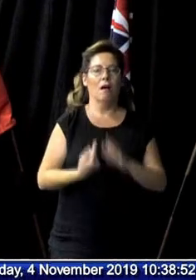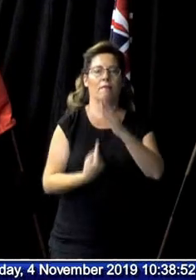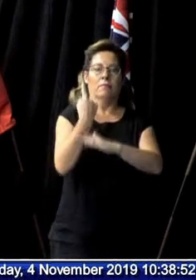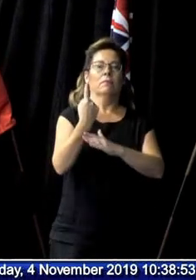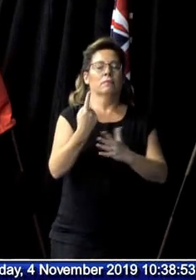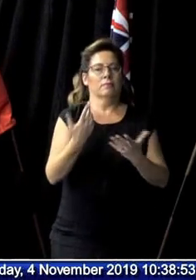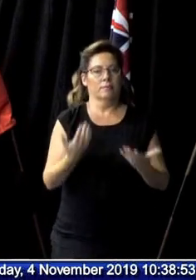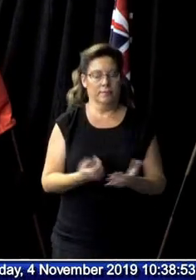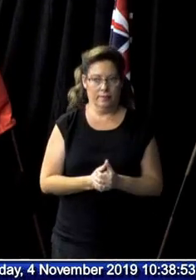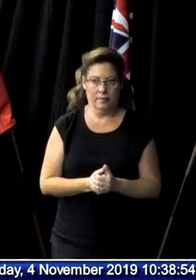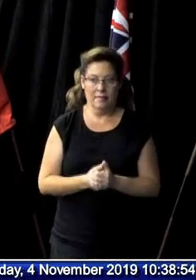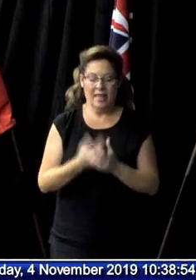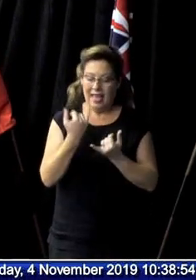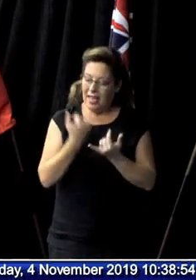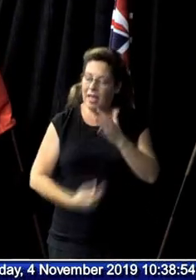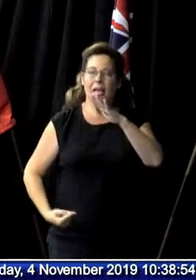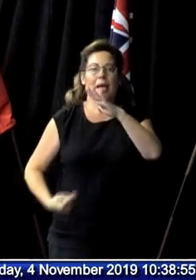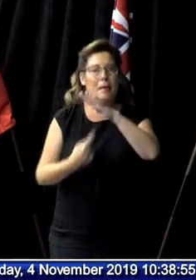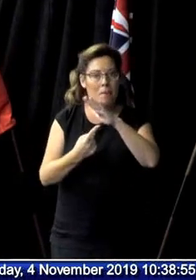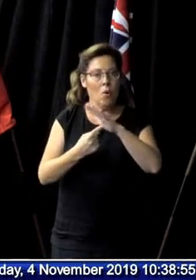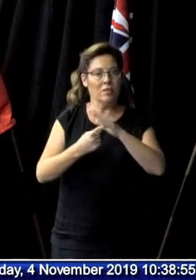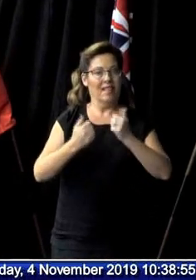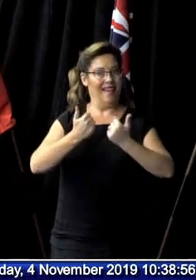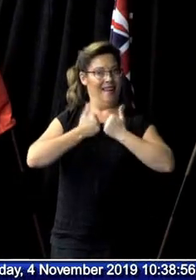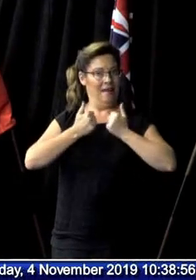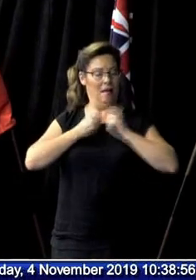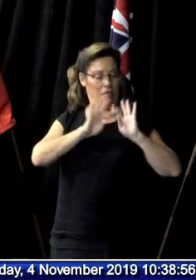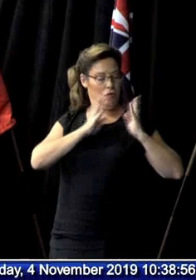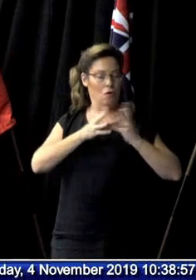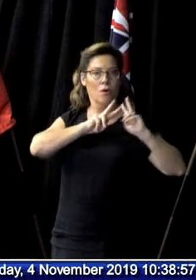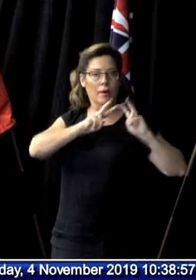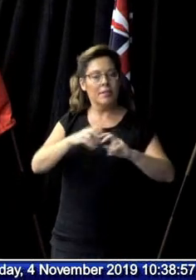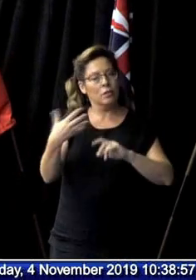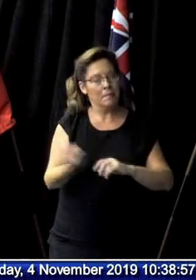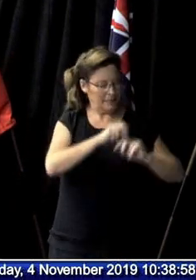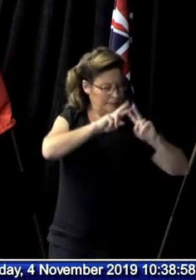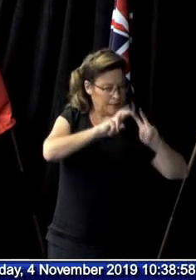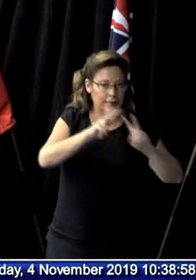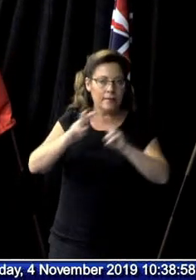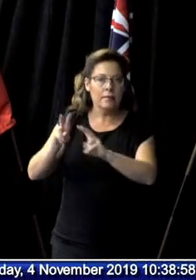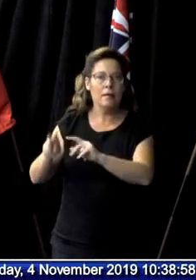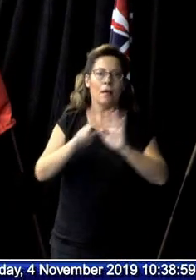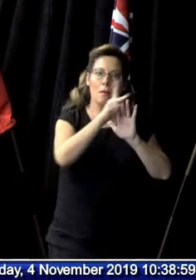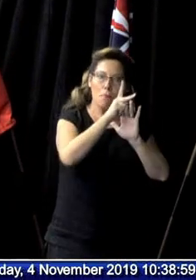critically evaluate practices and policies of government, public agencies, and private service providers insofar